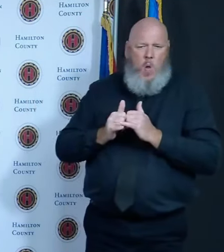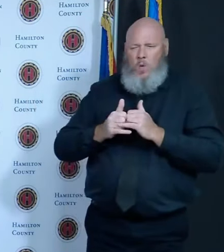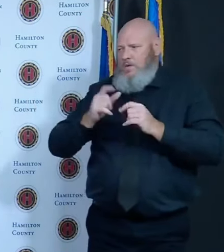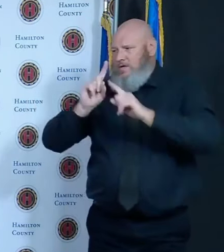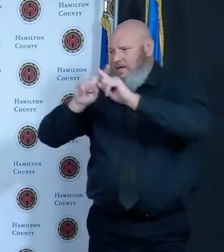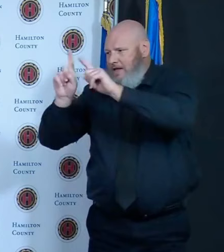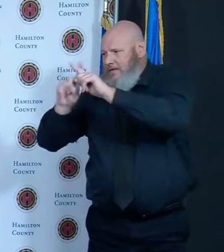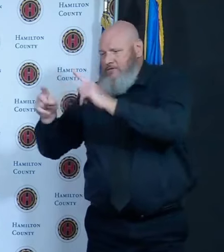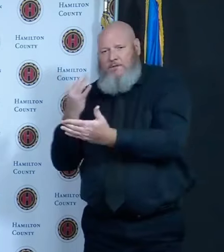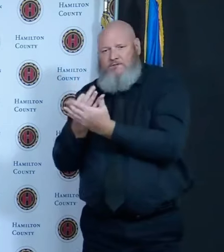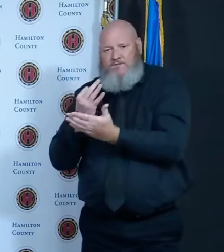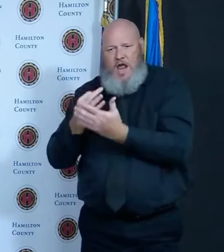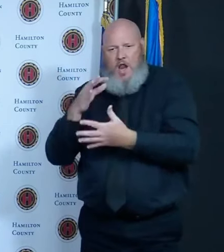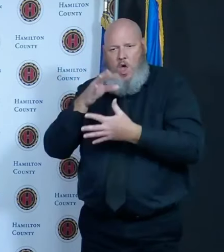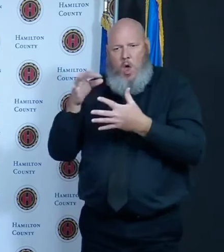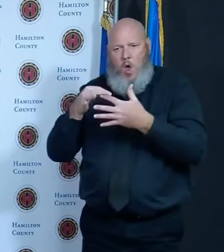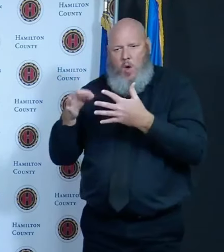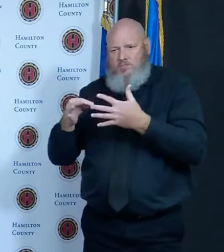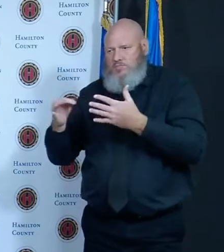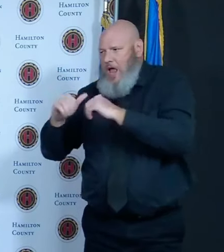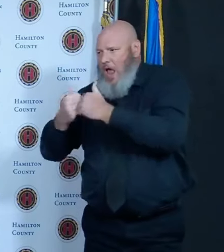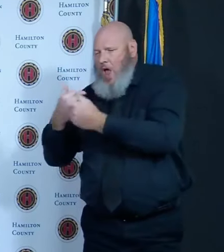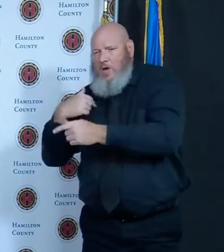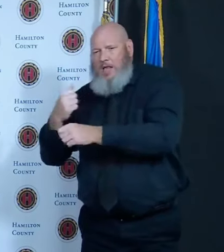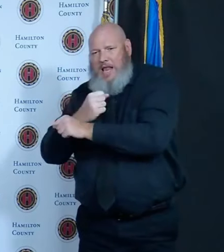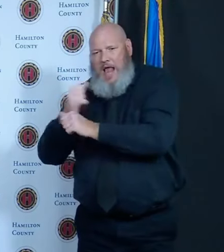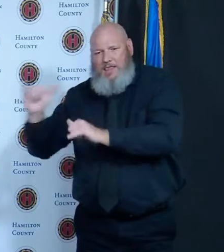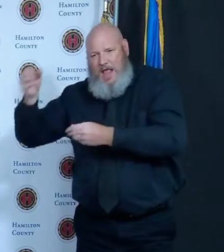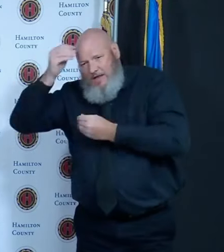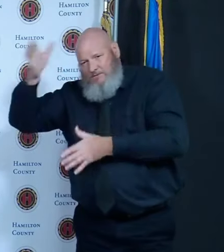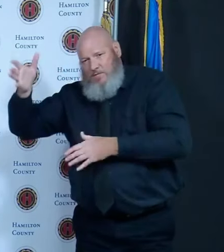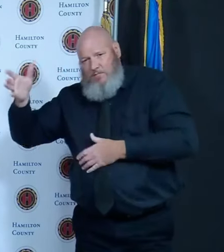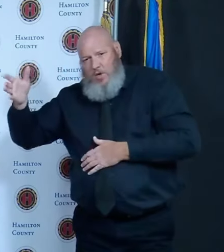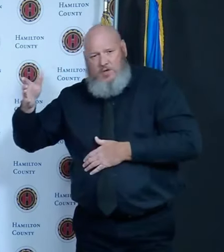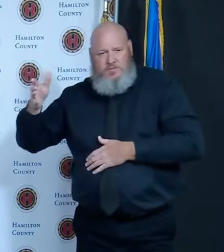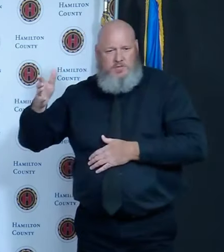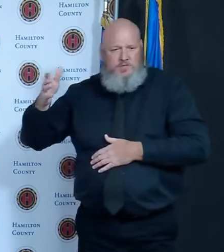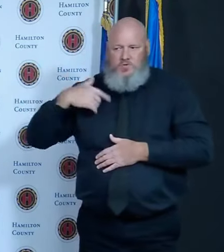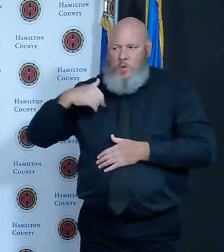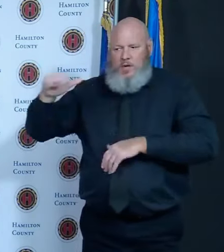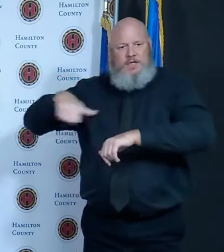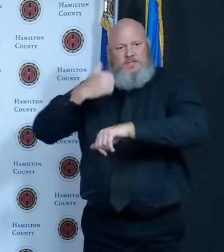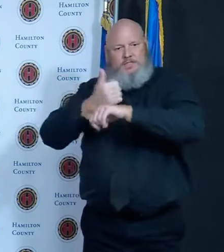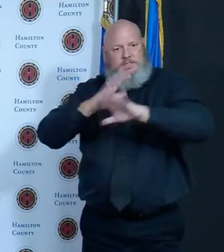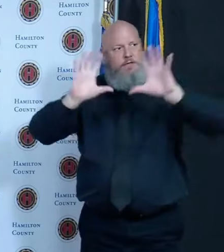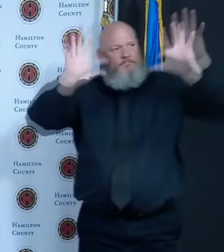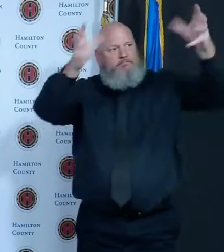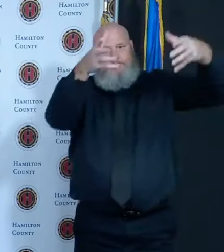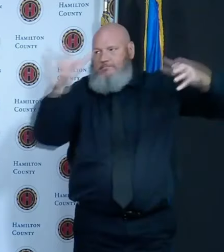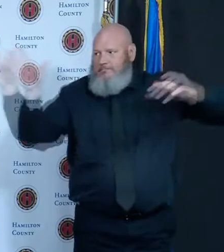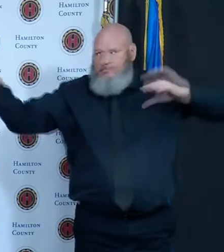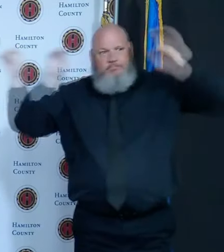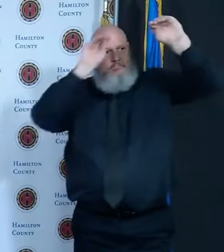now for and restaurants playbooks posted for arts and entertainment organizations and there are a number of additional